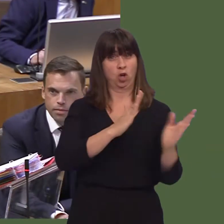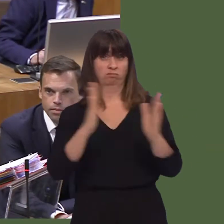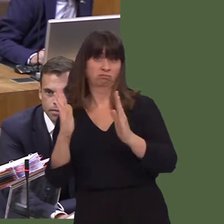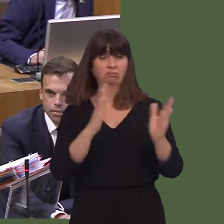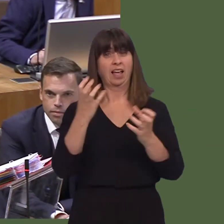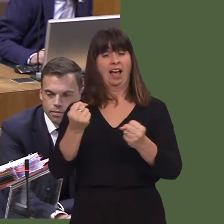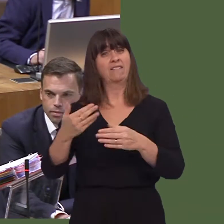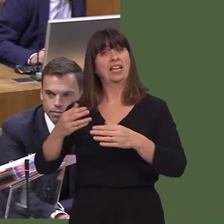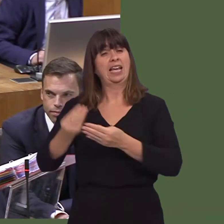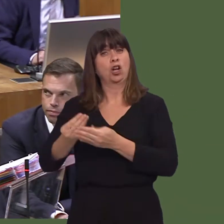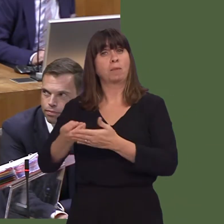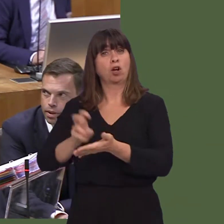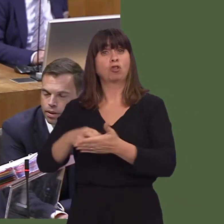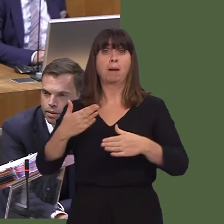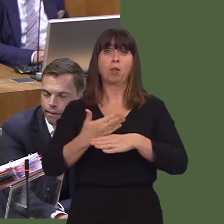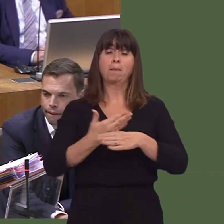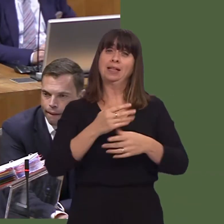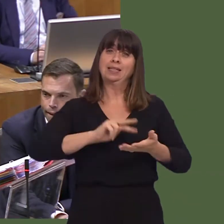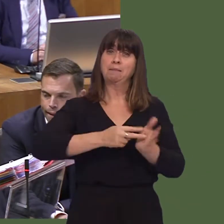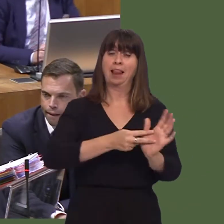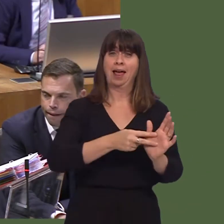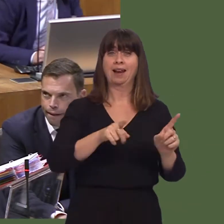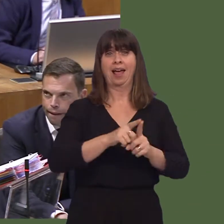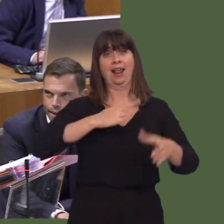employability plan and the code of practice on ethical employment in supply chains.